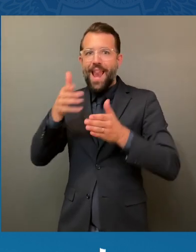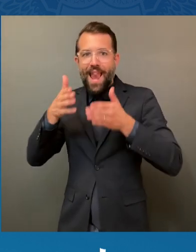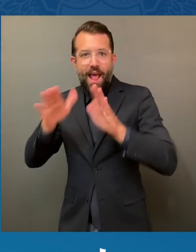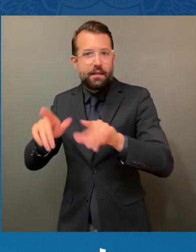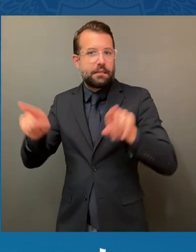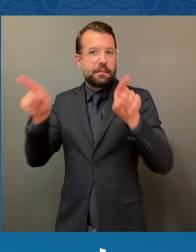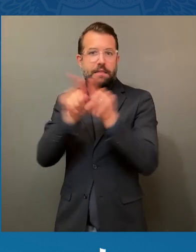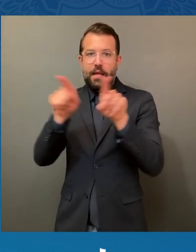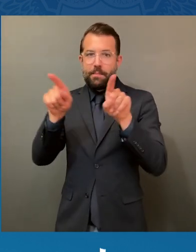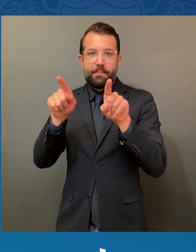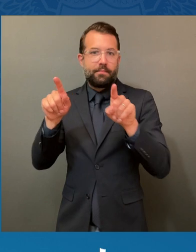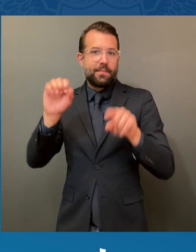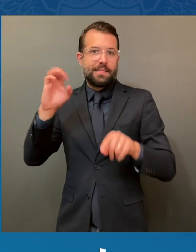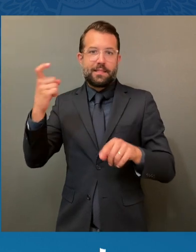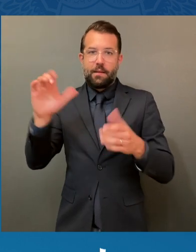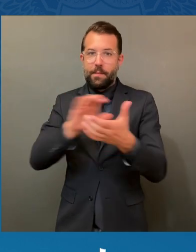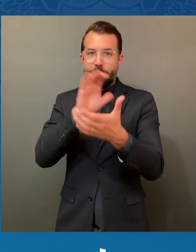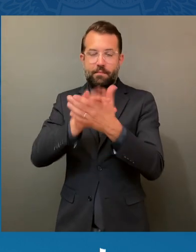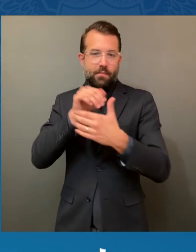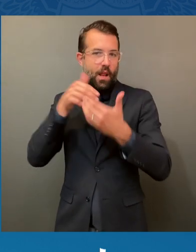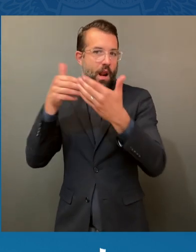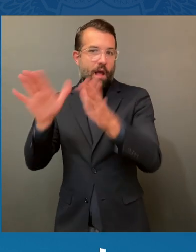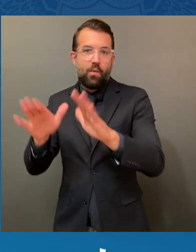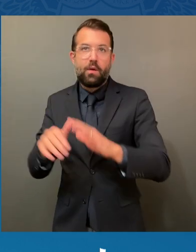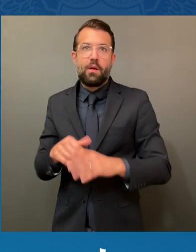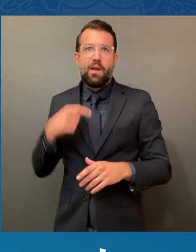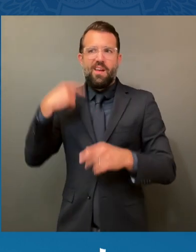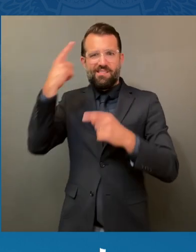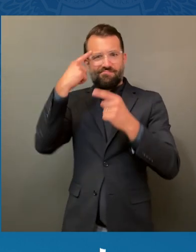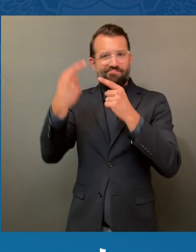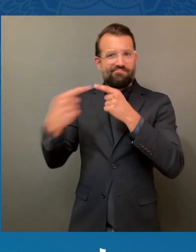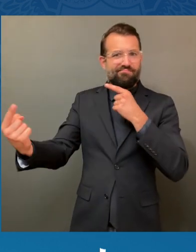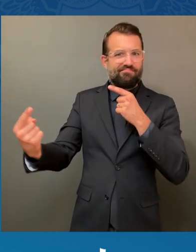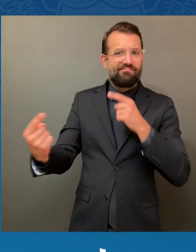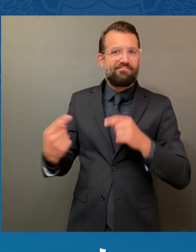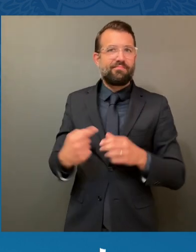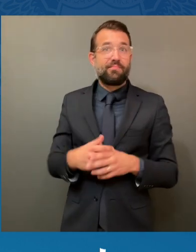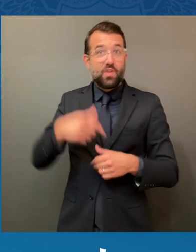You'll remember that, on election night, he declared his victory. He didn't win.